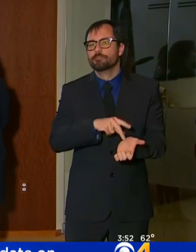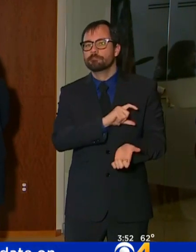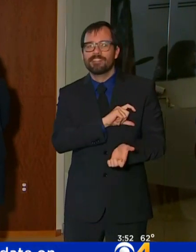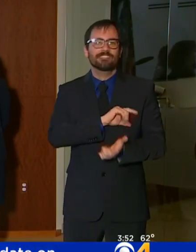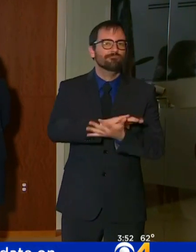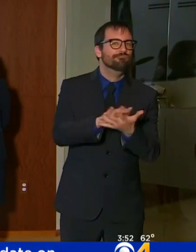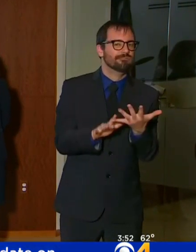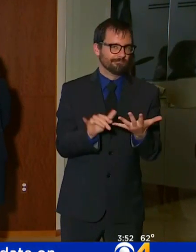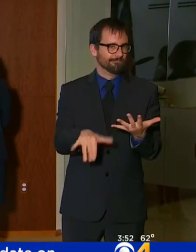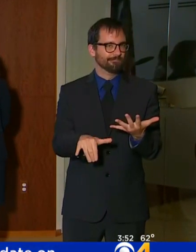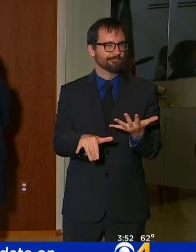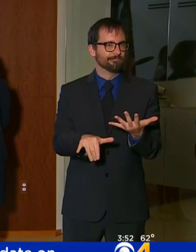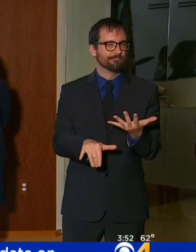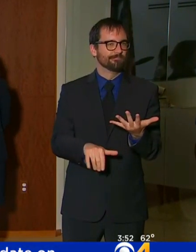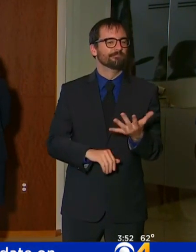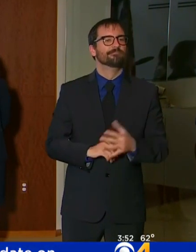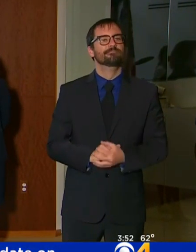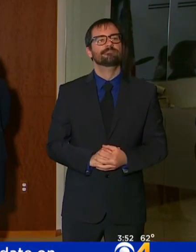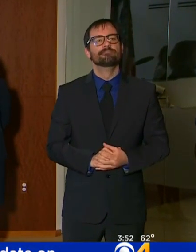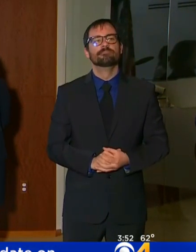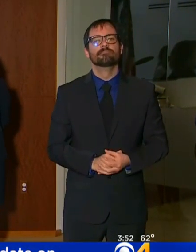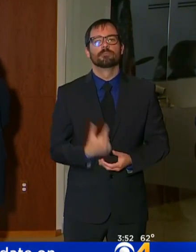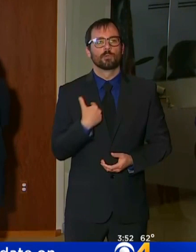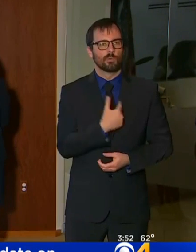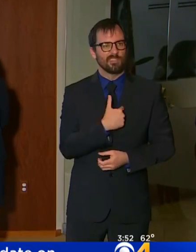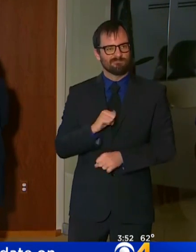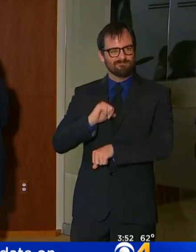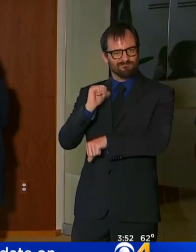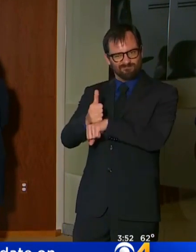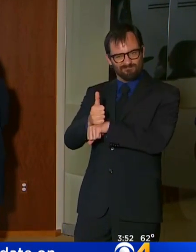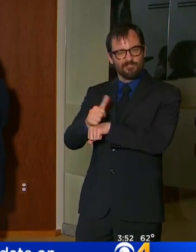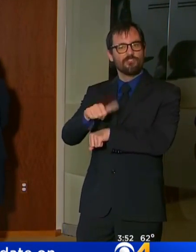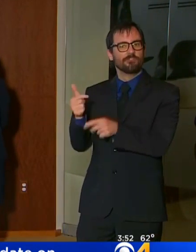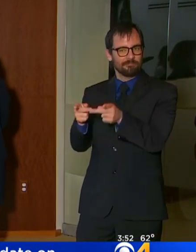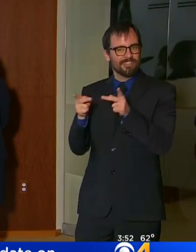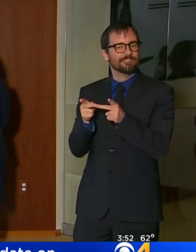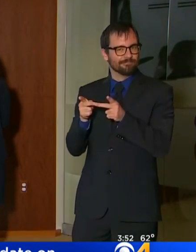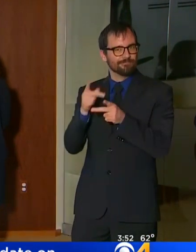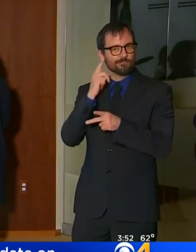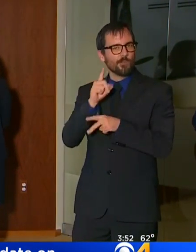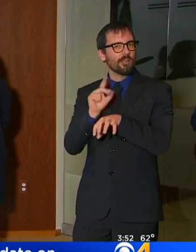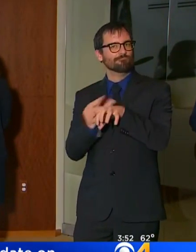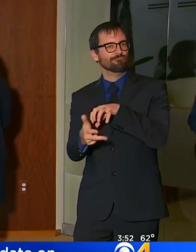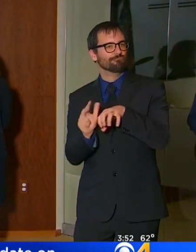RESPONDERS AND OTHERS IN PUBLIC SAFETY WHO WE HAVE TRIED TO MAKE THESE DRIVE-THROUGH TEST